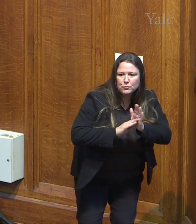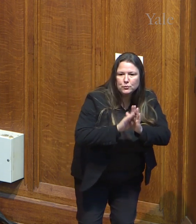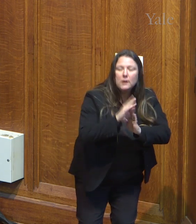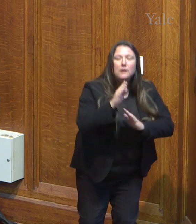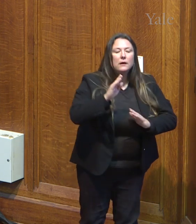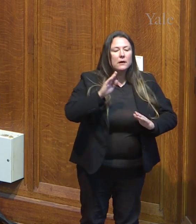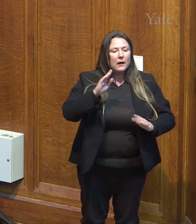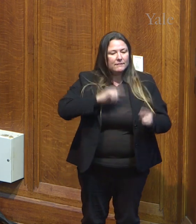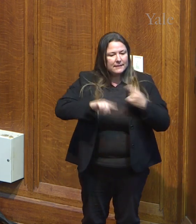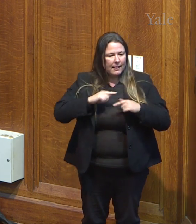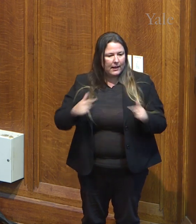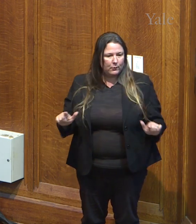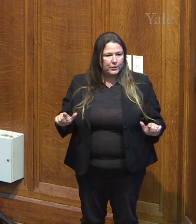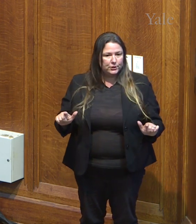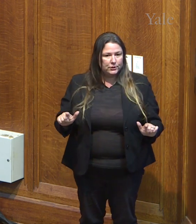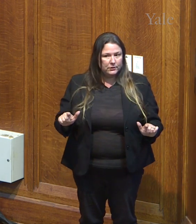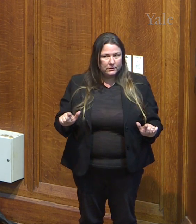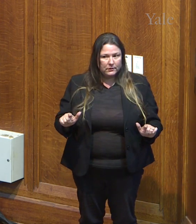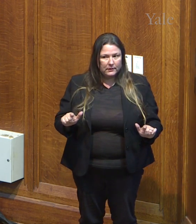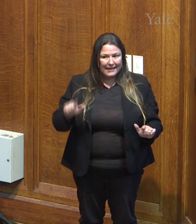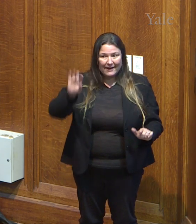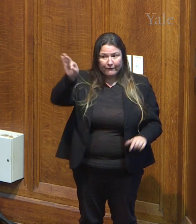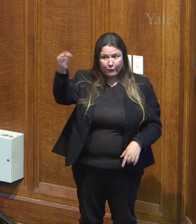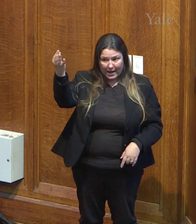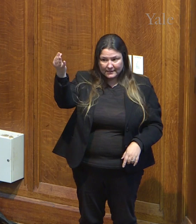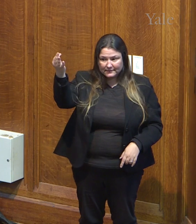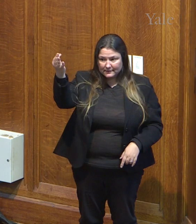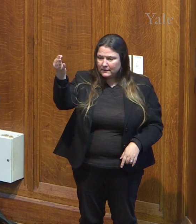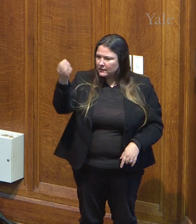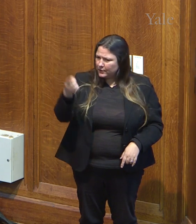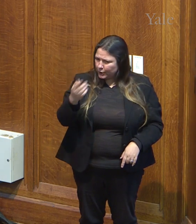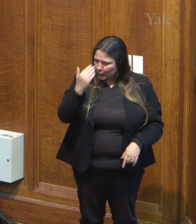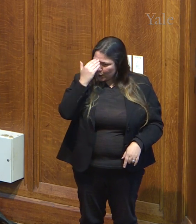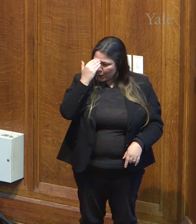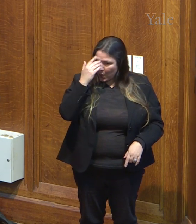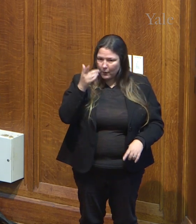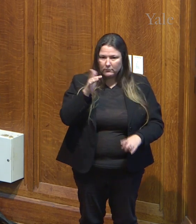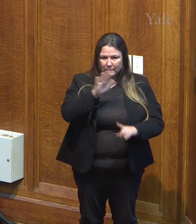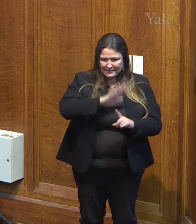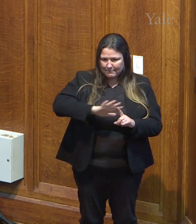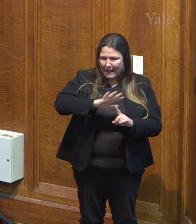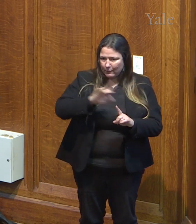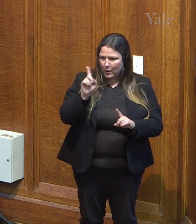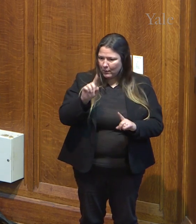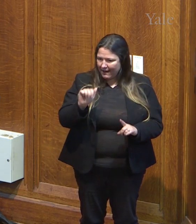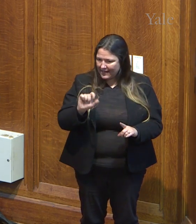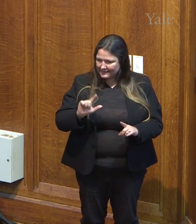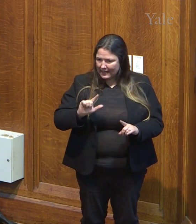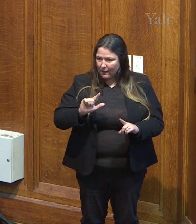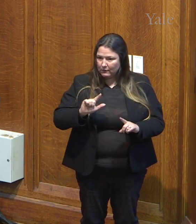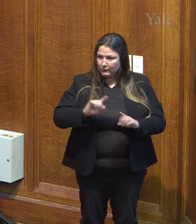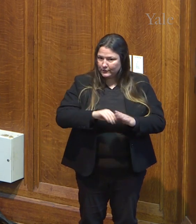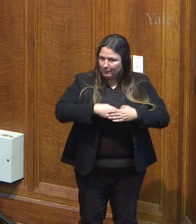of signed language in France, which as we know is the background out of which ASL comes,